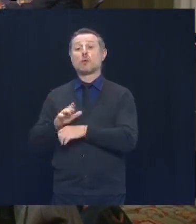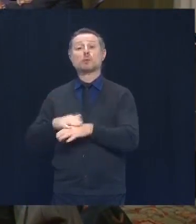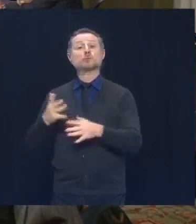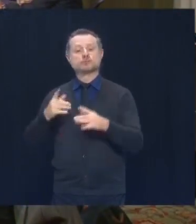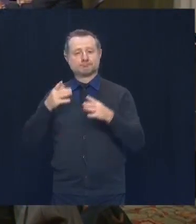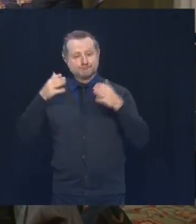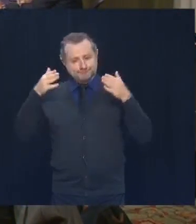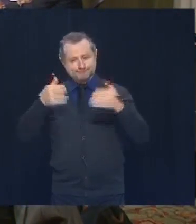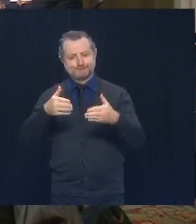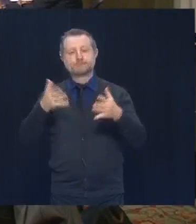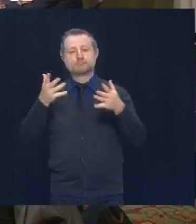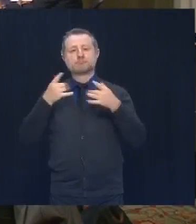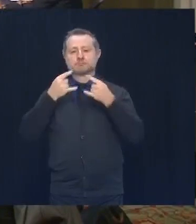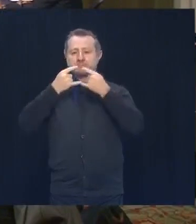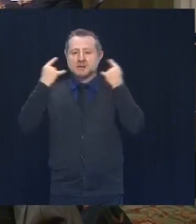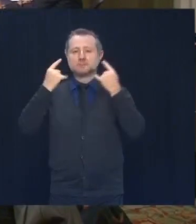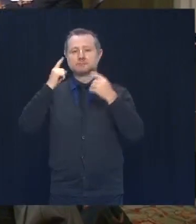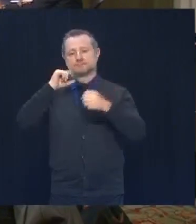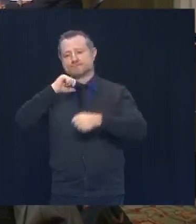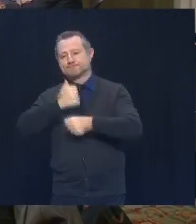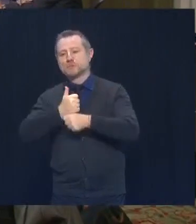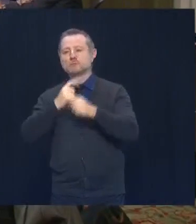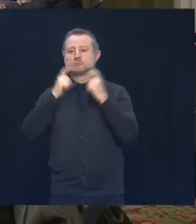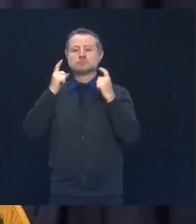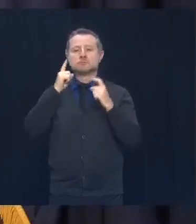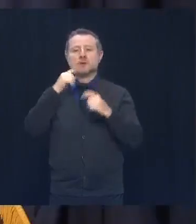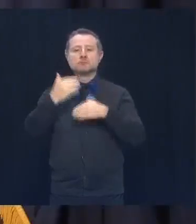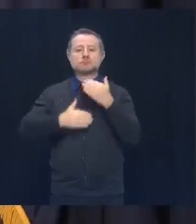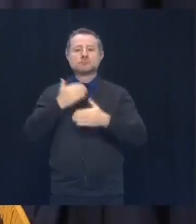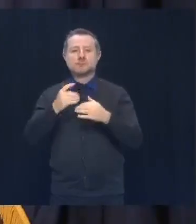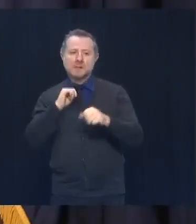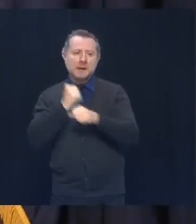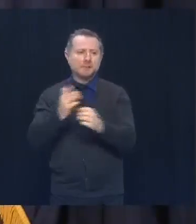DAUGHTERS KARA AND MICHAELA. WORKING ON THEx]